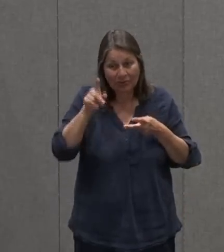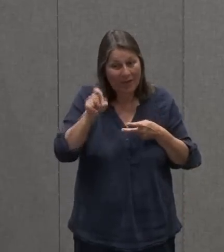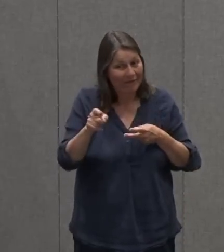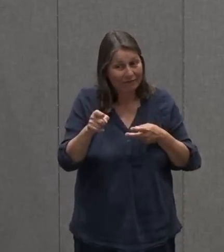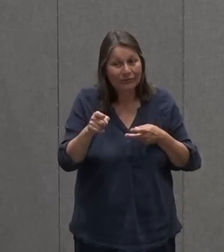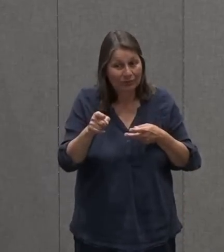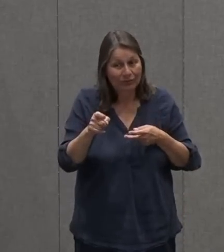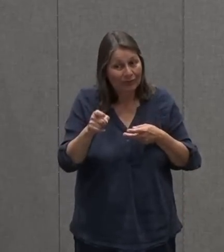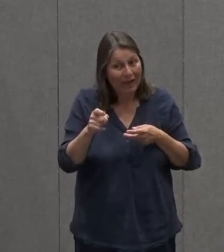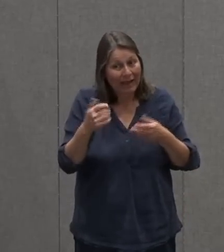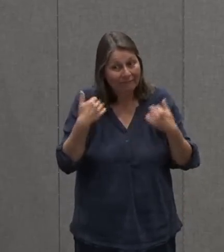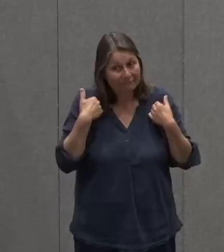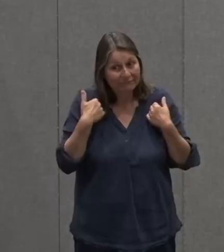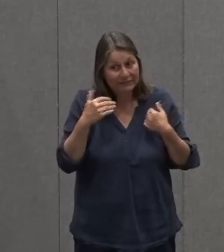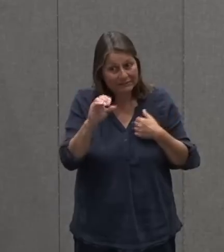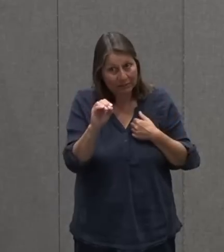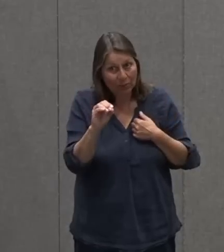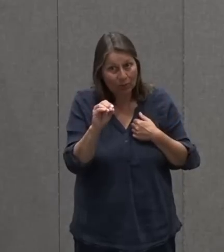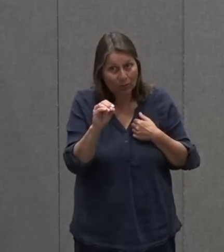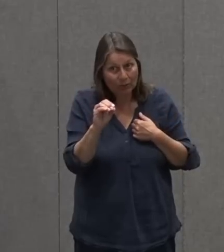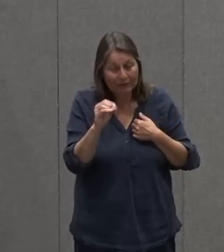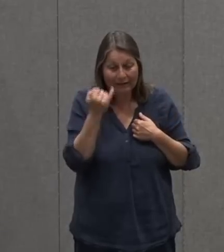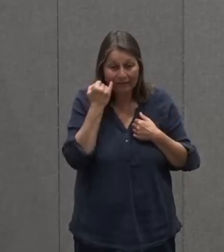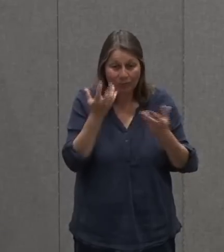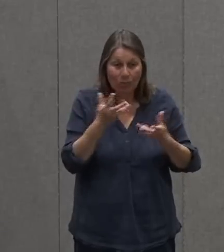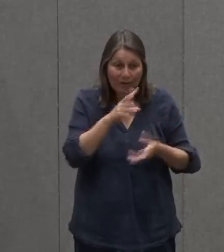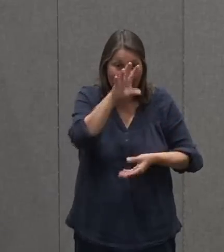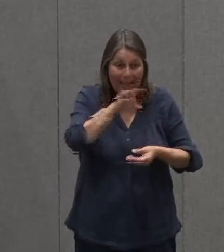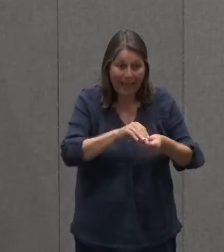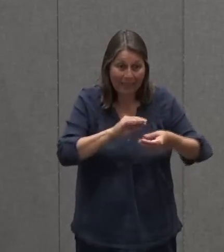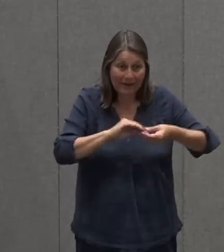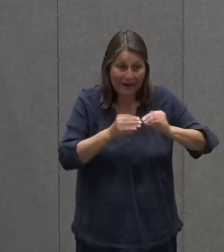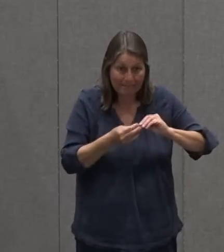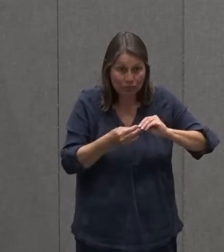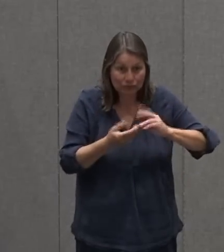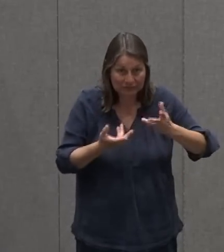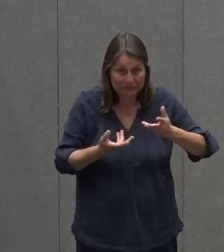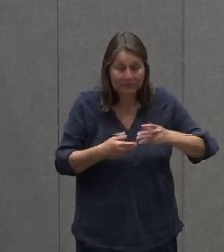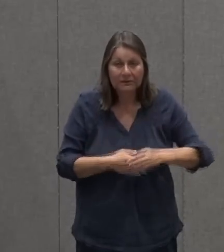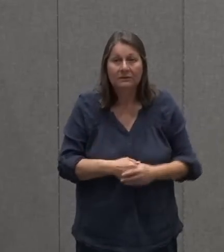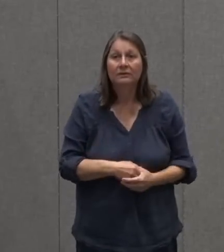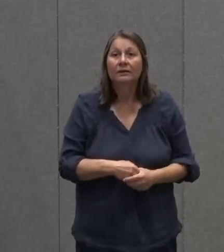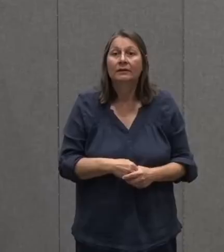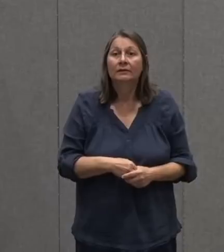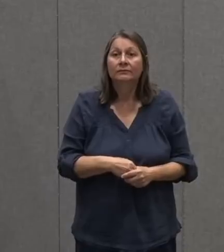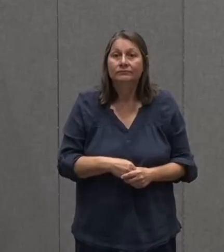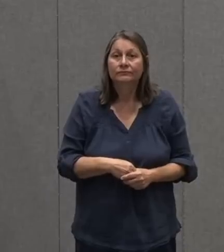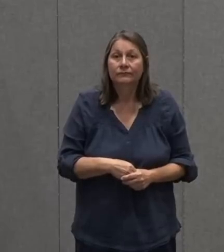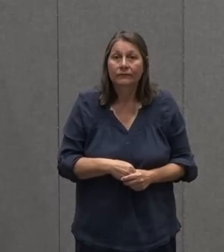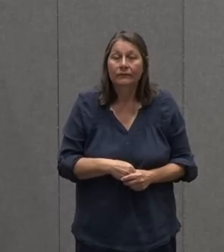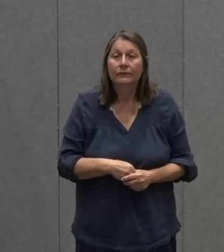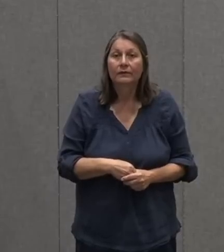to be able to add those single-digit numbers. All right, so as I was kind of thinking about this,